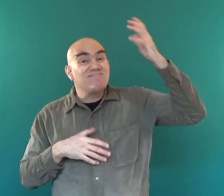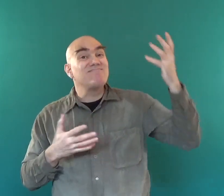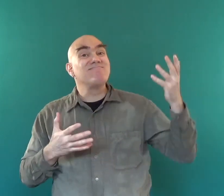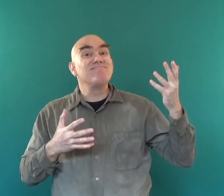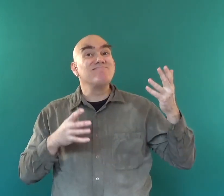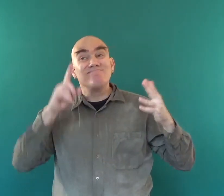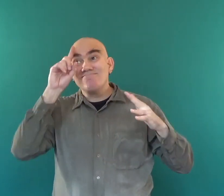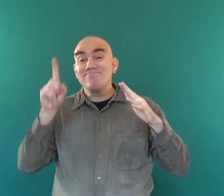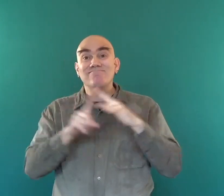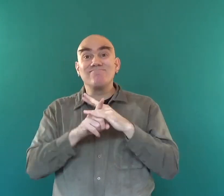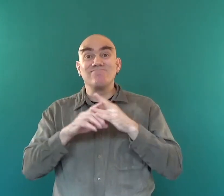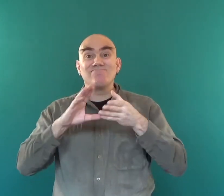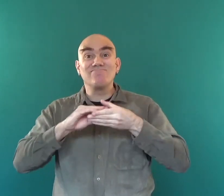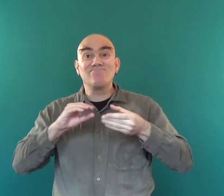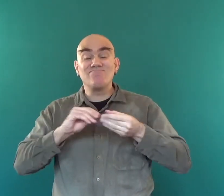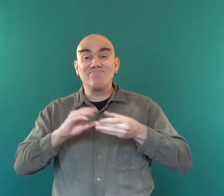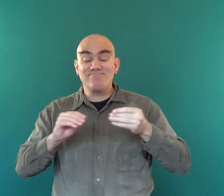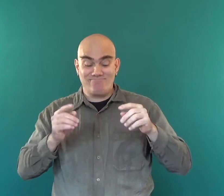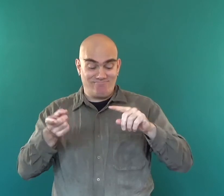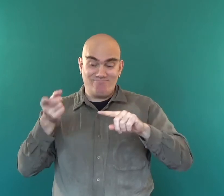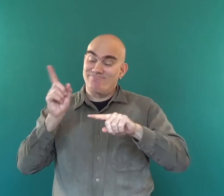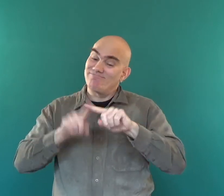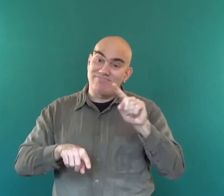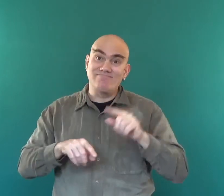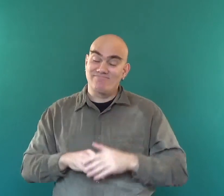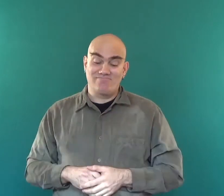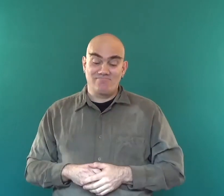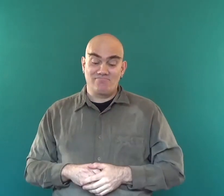but he could not think of a story.